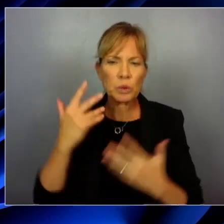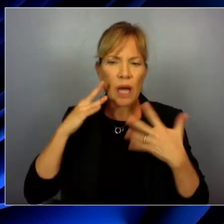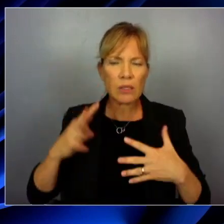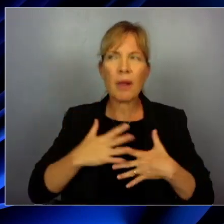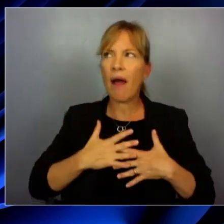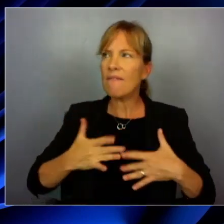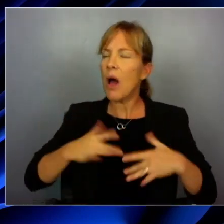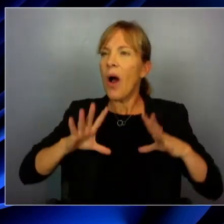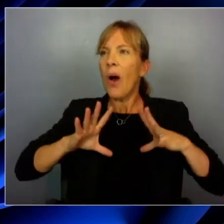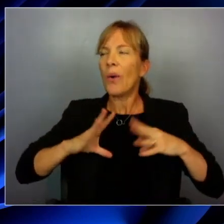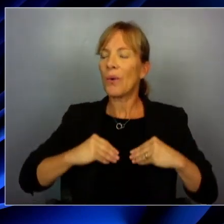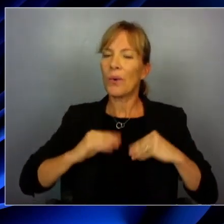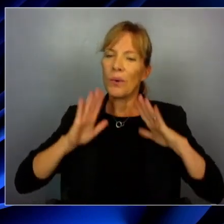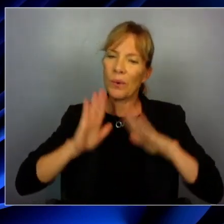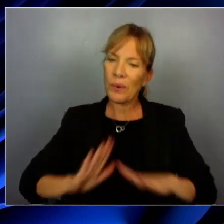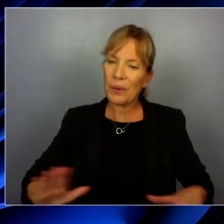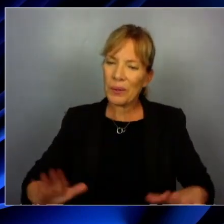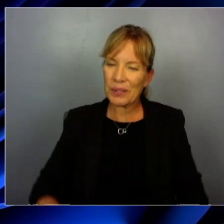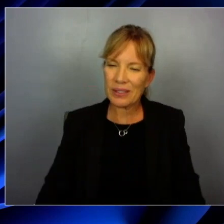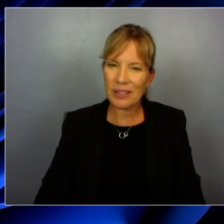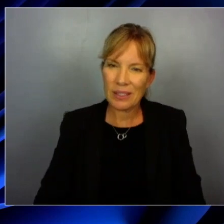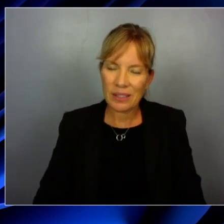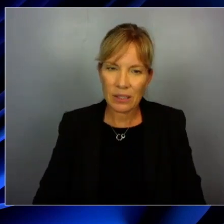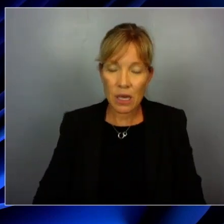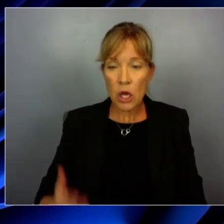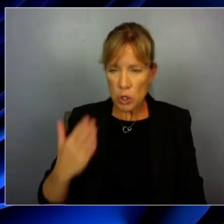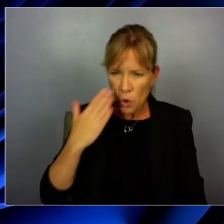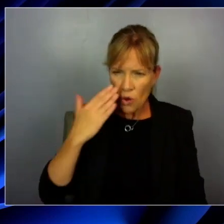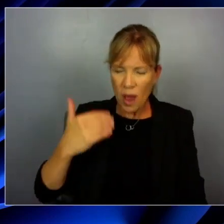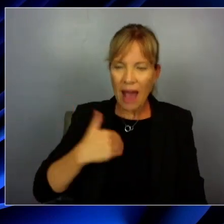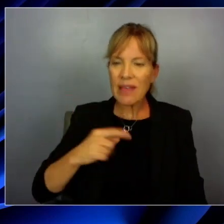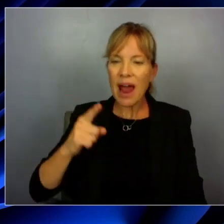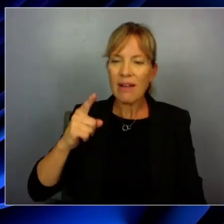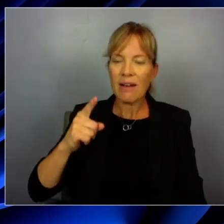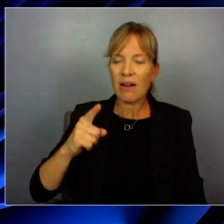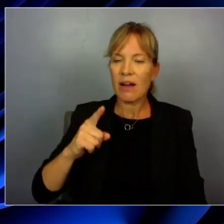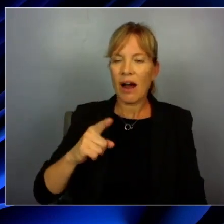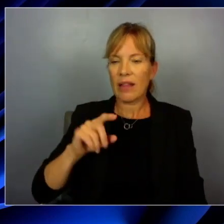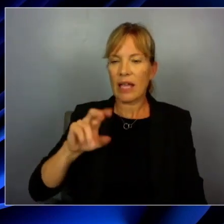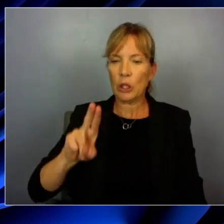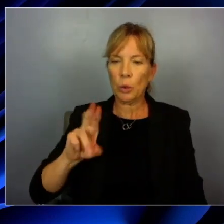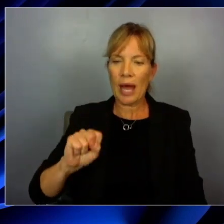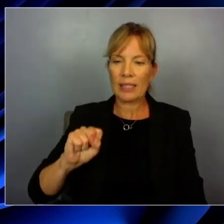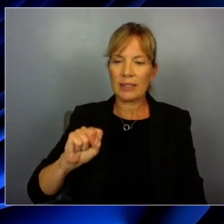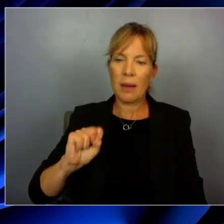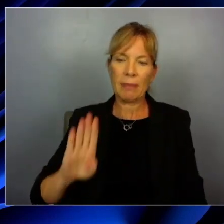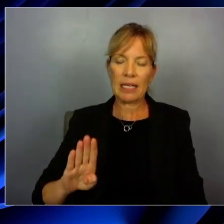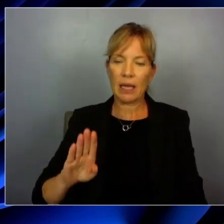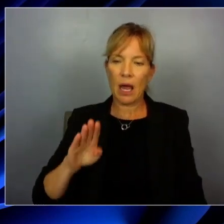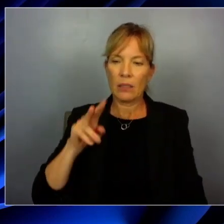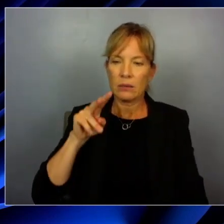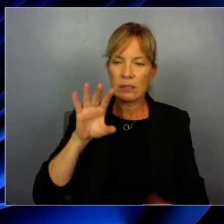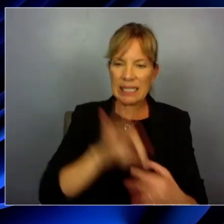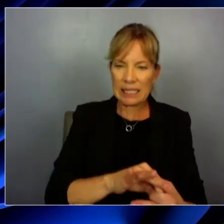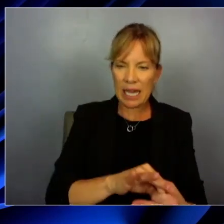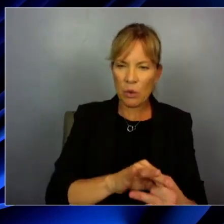Yeah, you know when you have like that faulty USB and it's like disconnect, reconnect and like I hear that now and it just absolutely gets me every time.